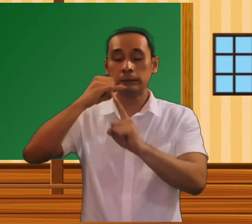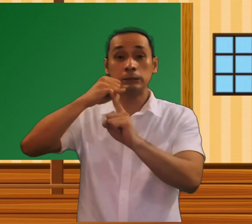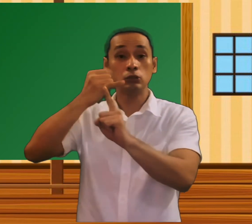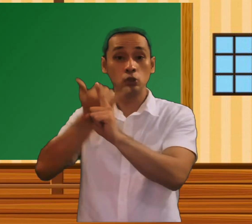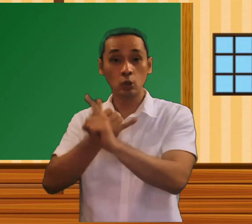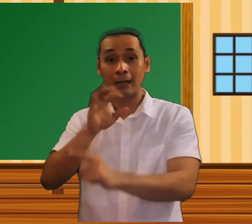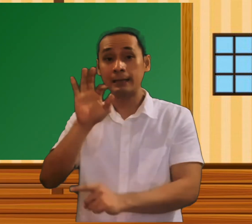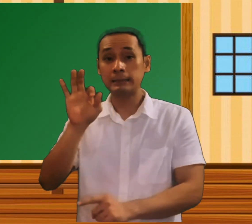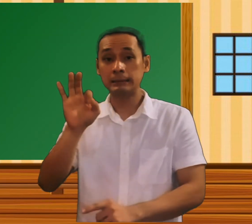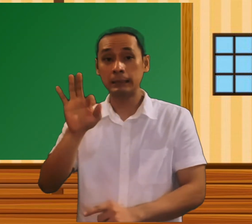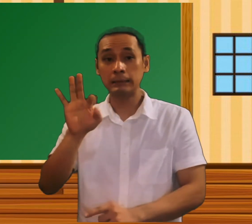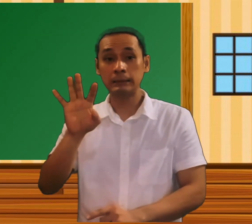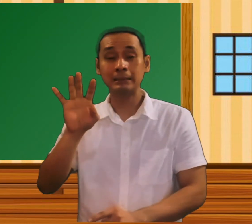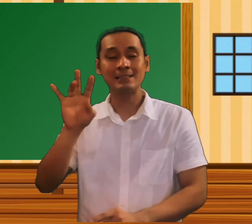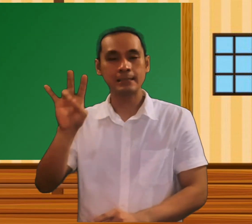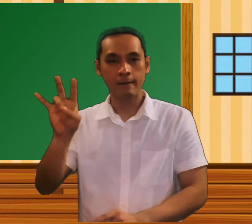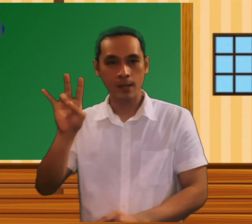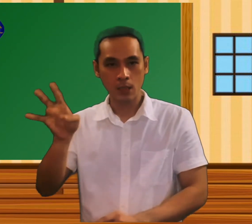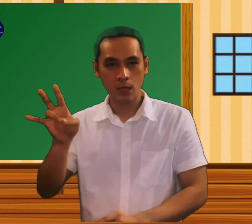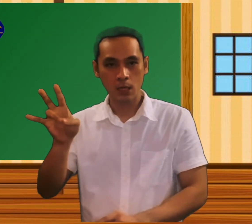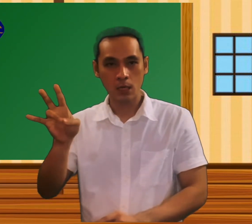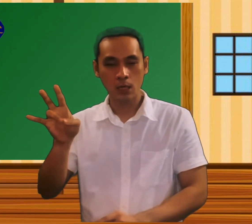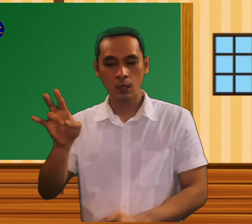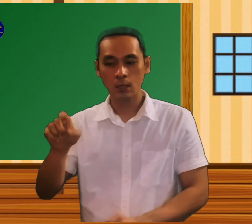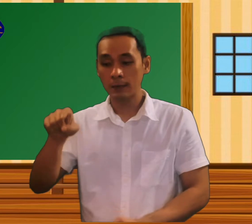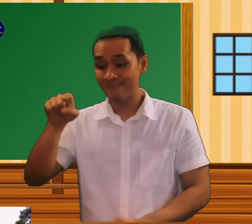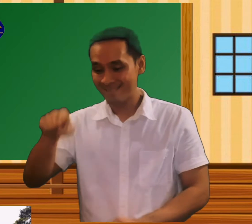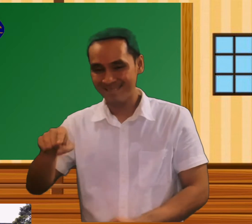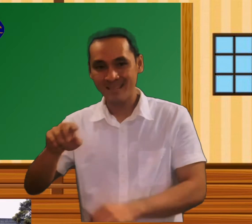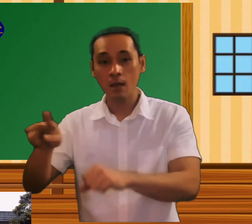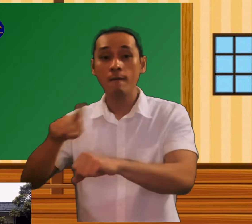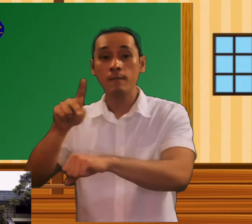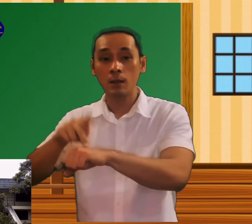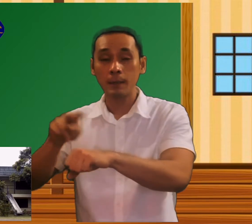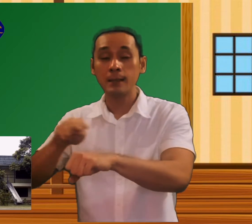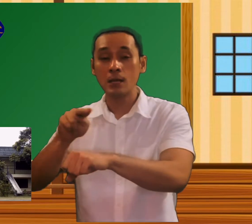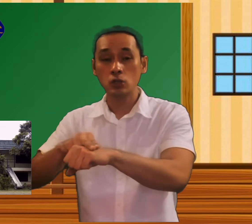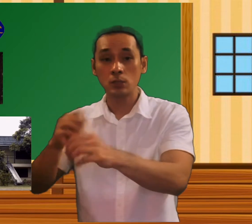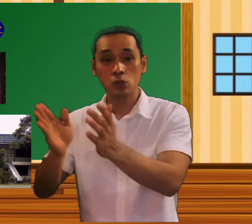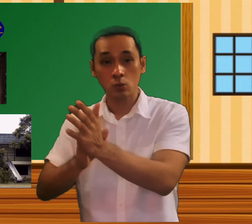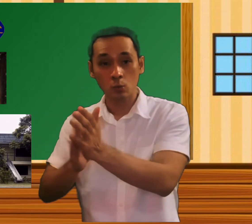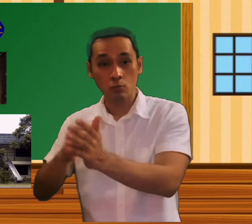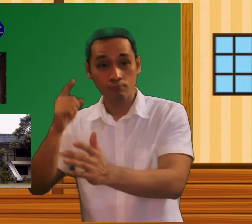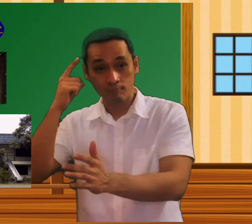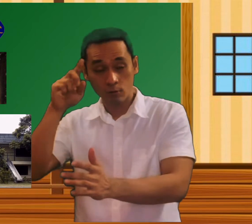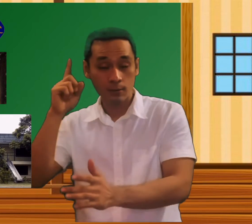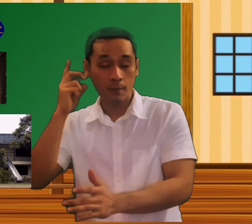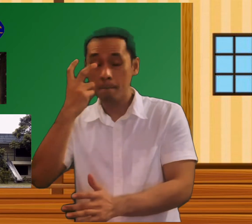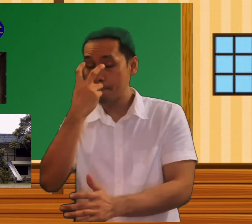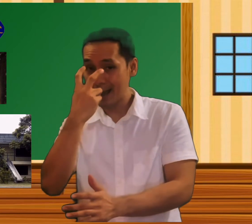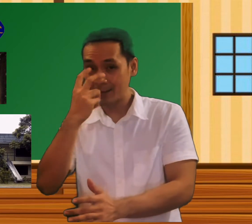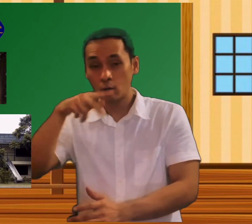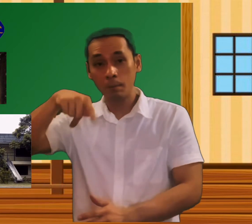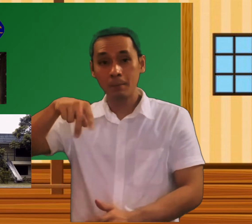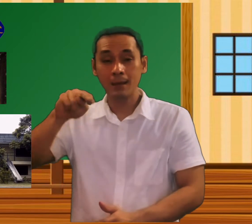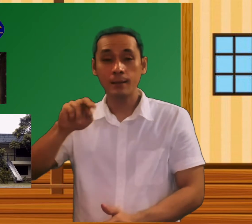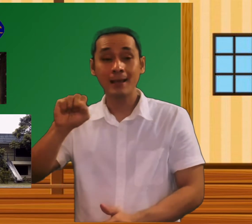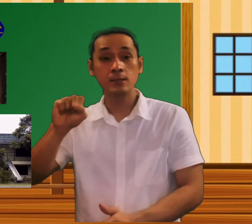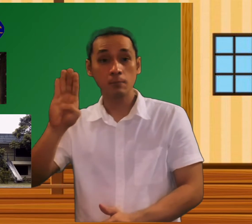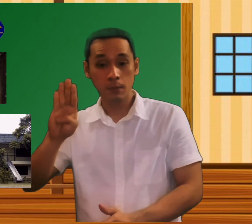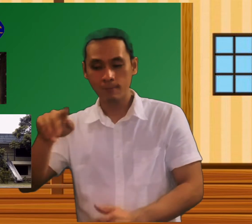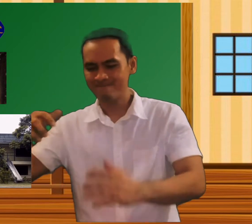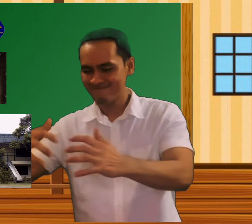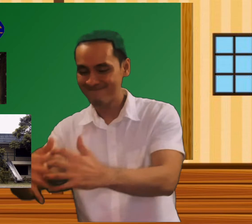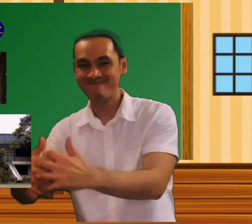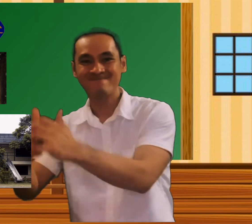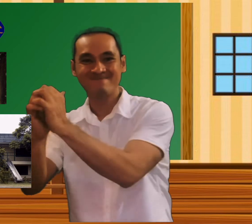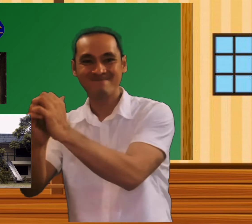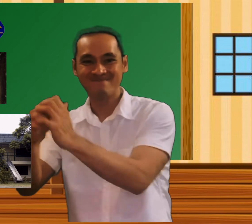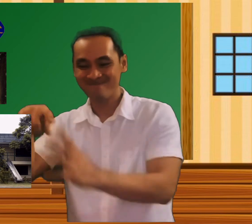in july of 1970 the philippine national school for the blind or pnsb was organized